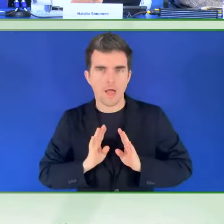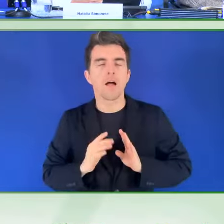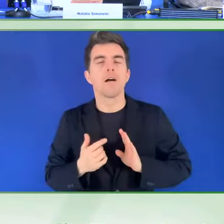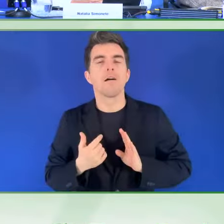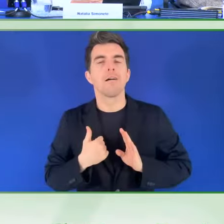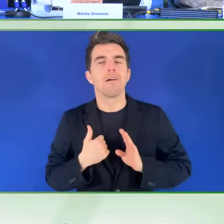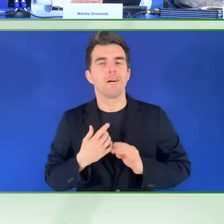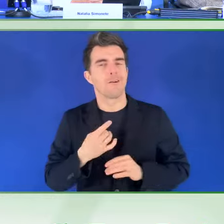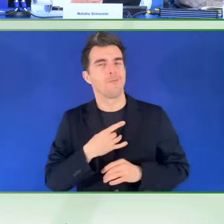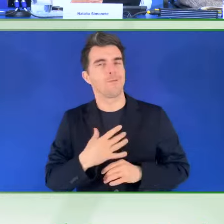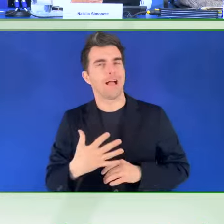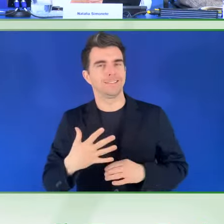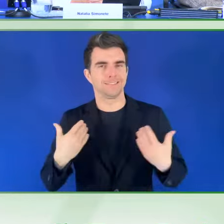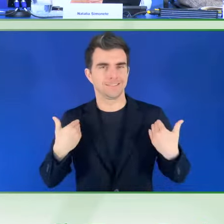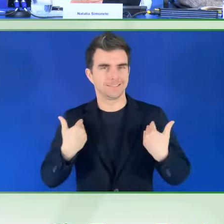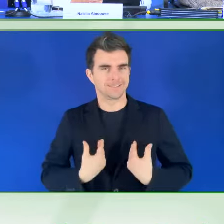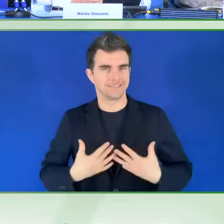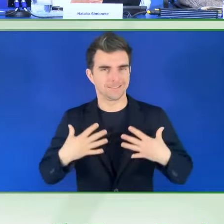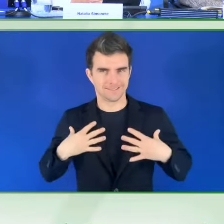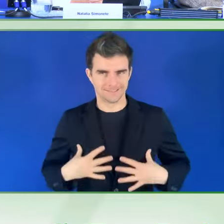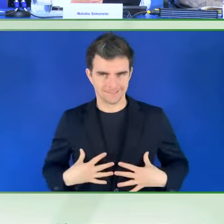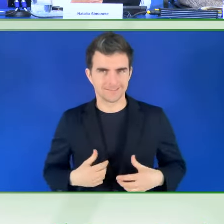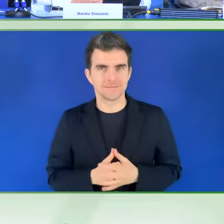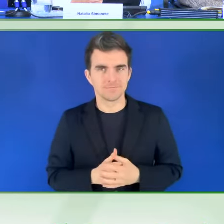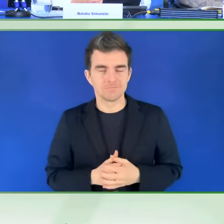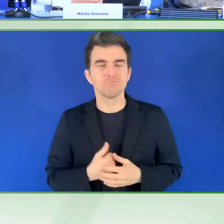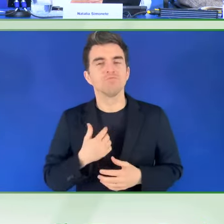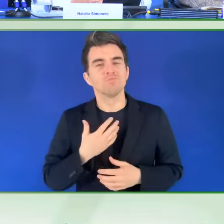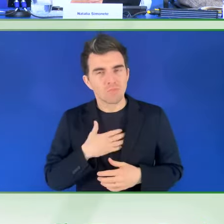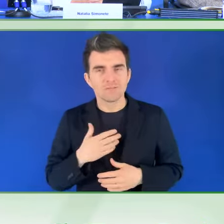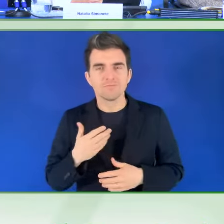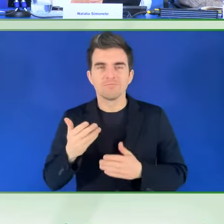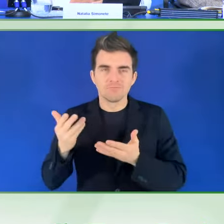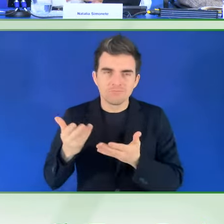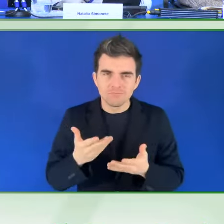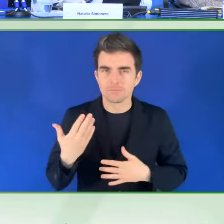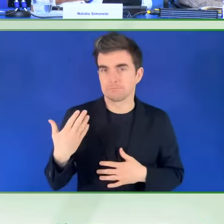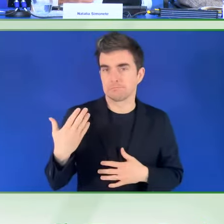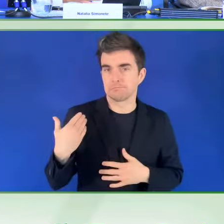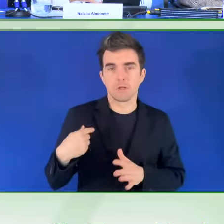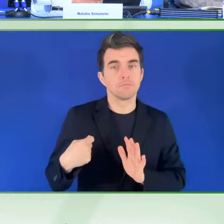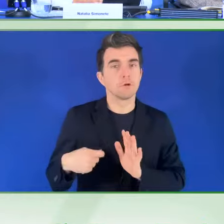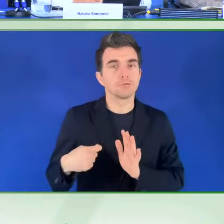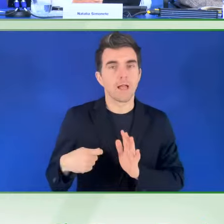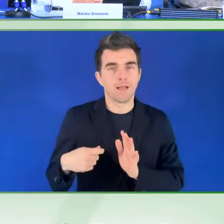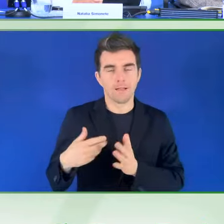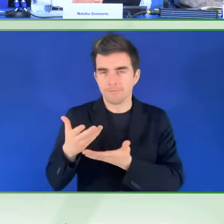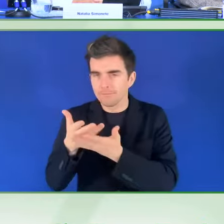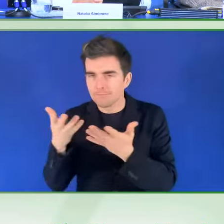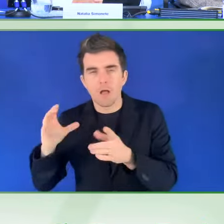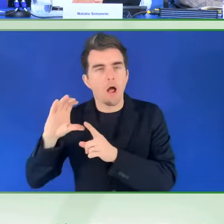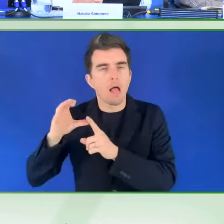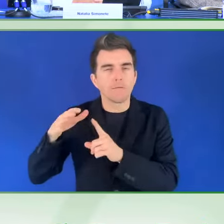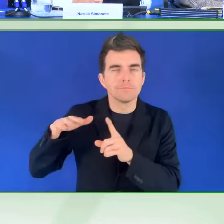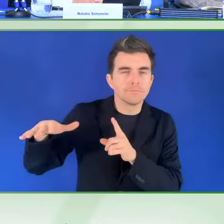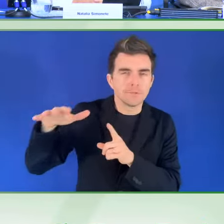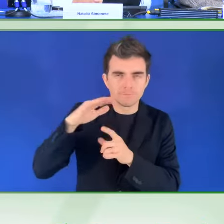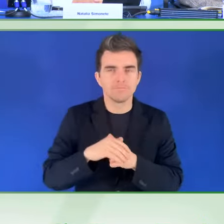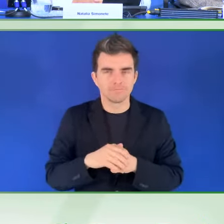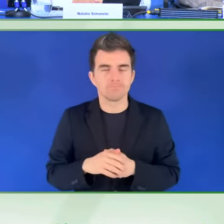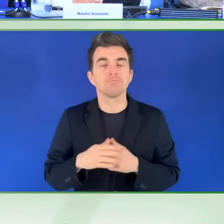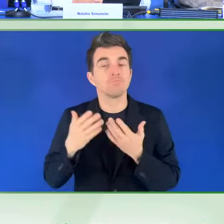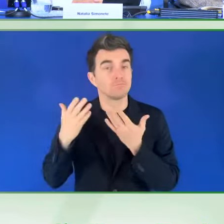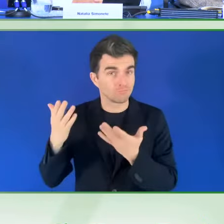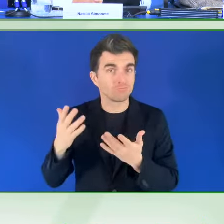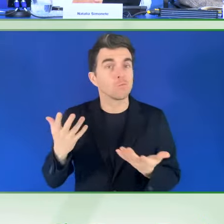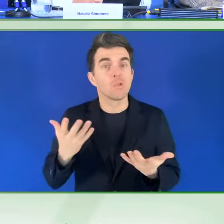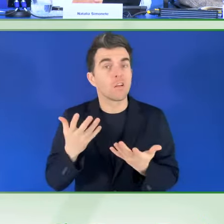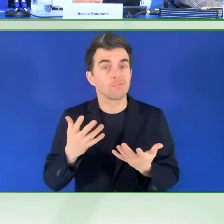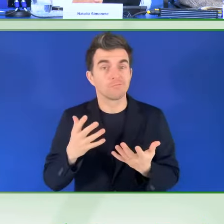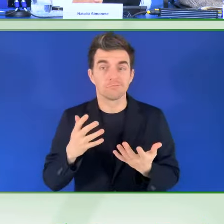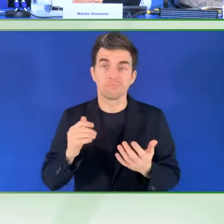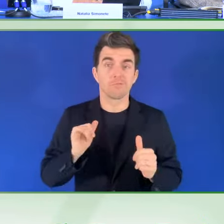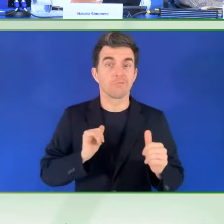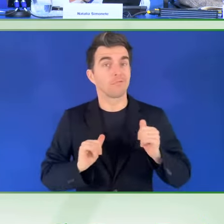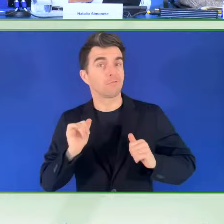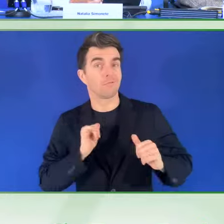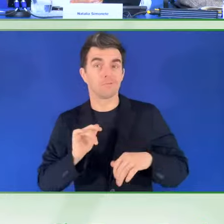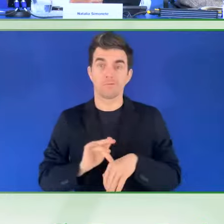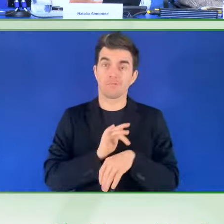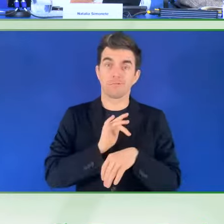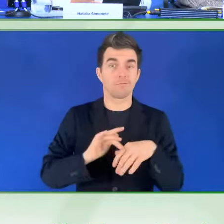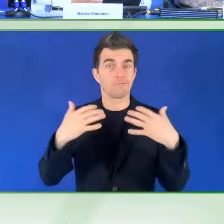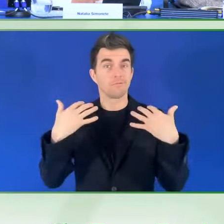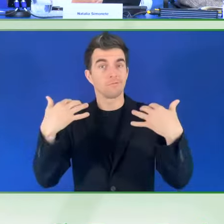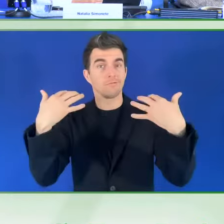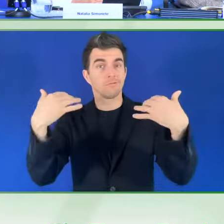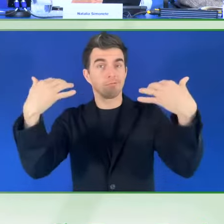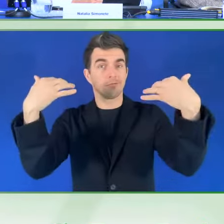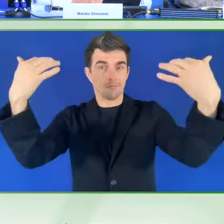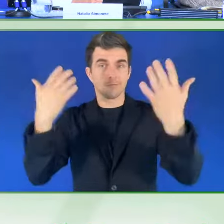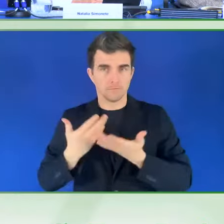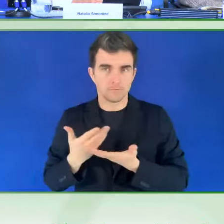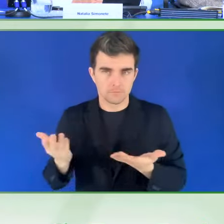I will leave the brochure at the reception, so please take it, and I hope you can come